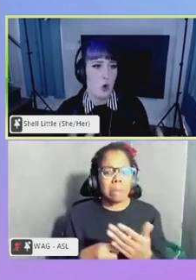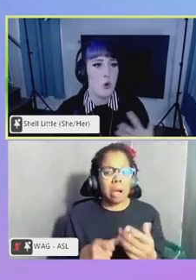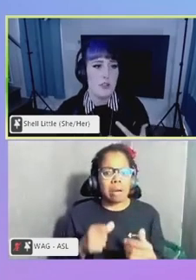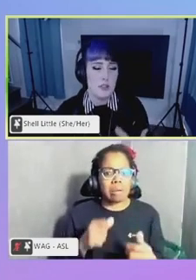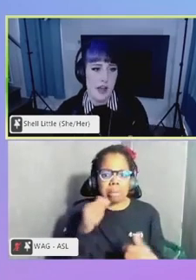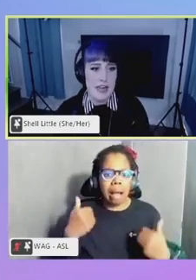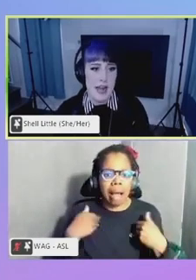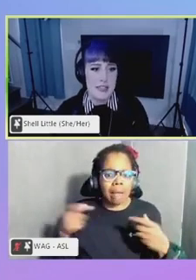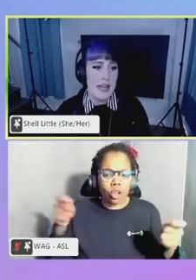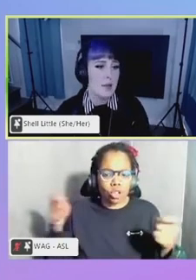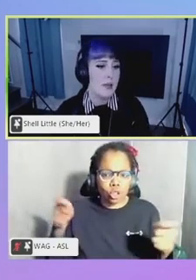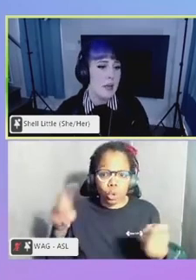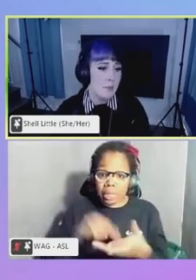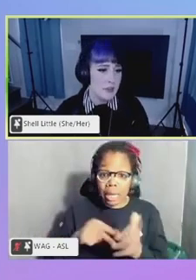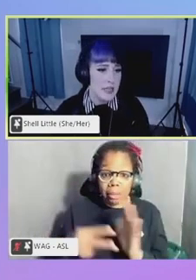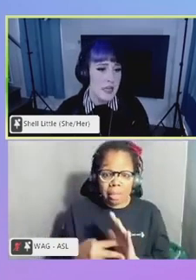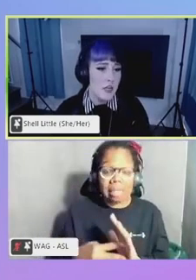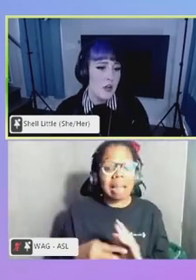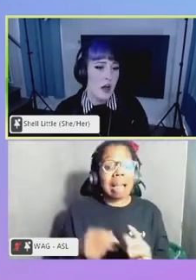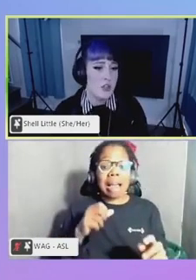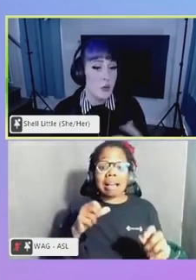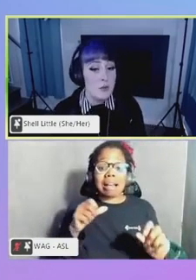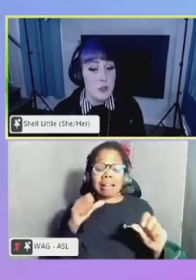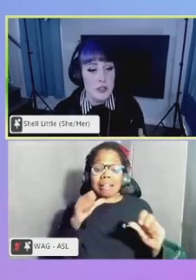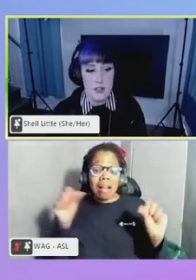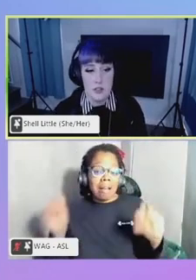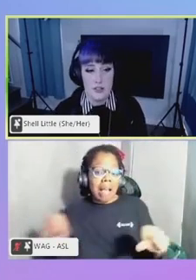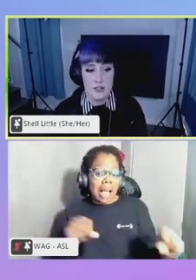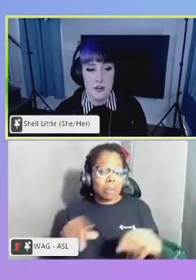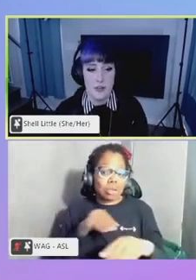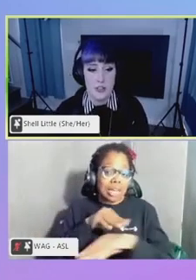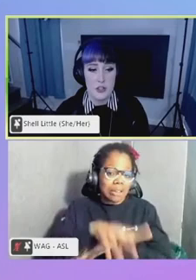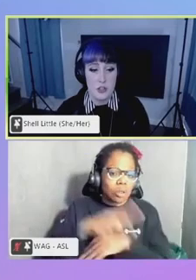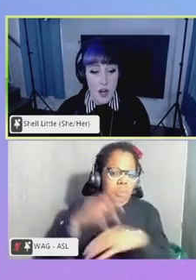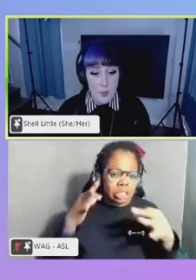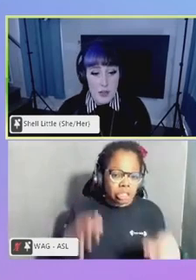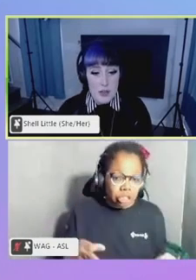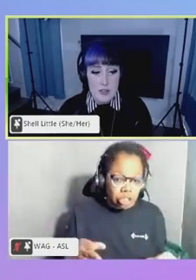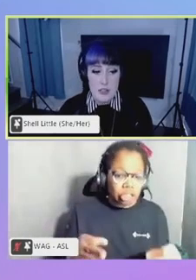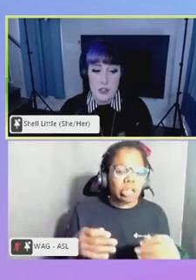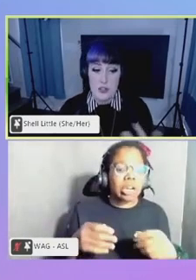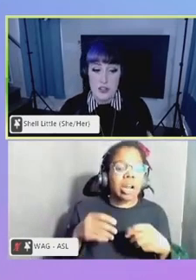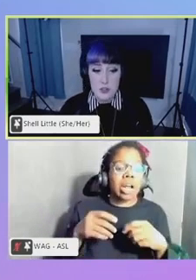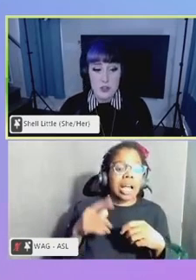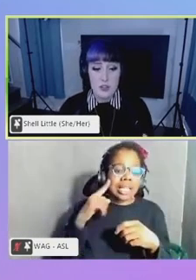specialists because comically, those are just part of the job. So let's talk about lack of control. So